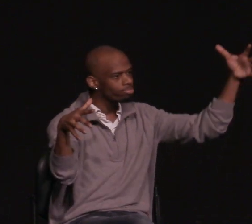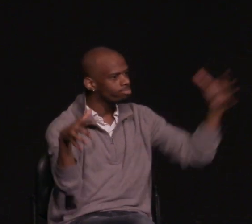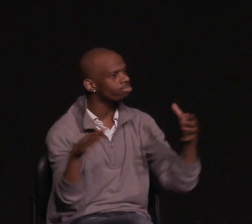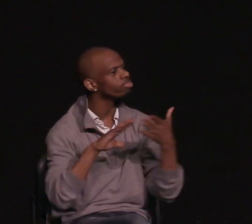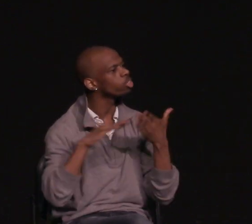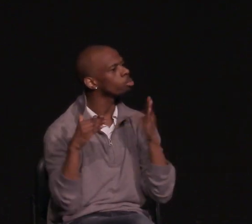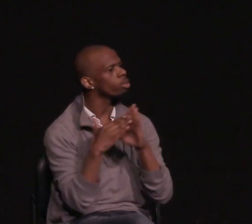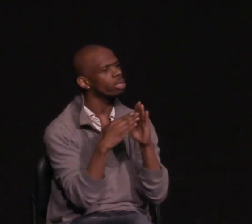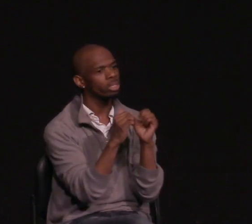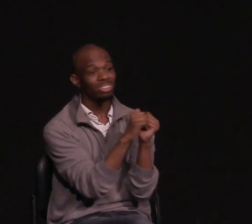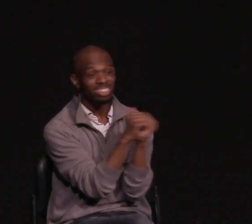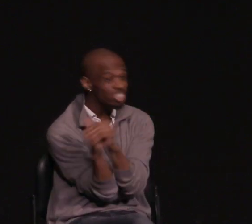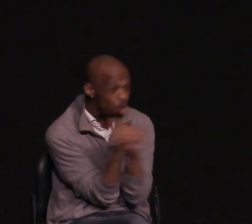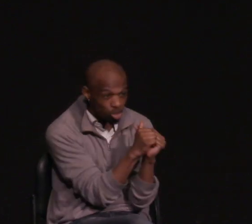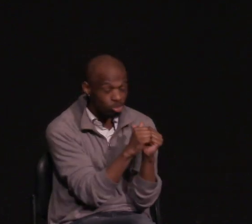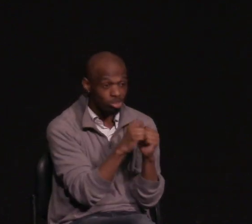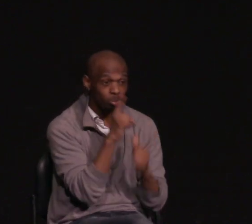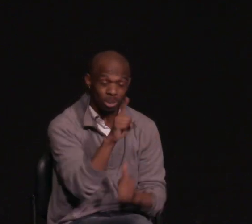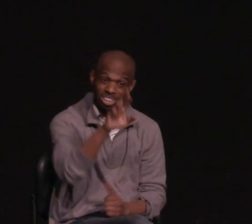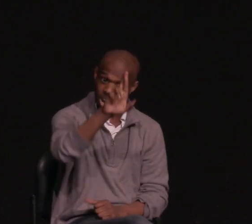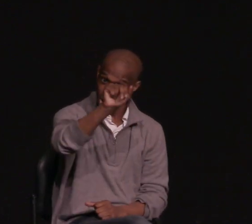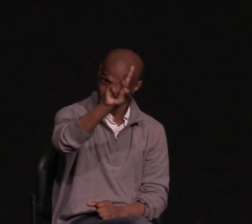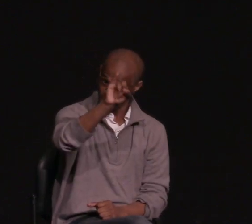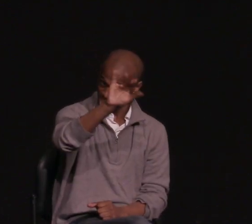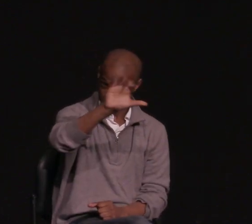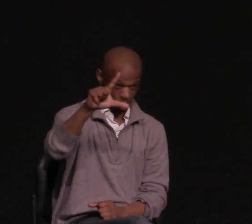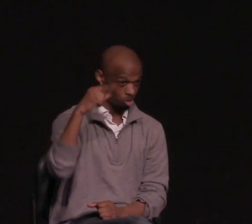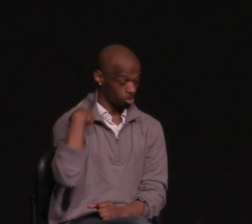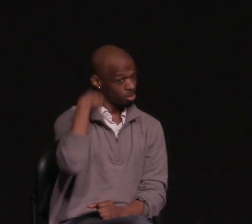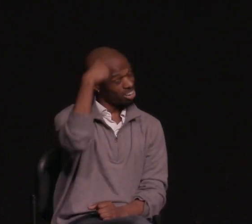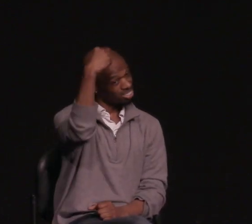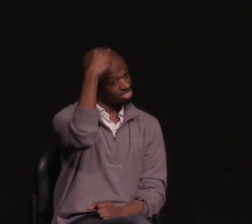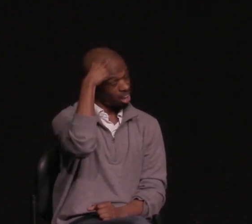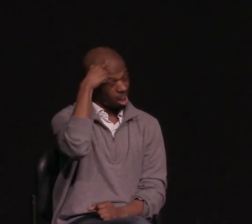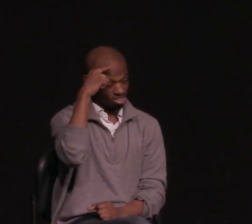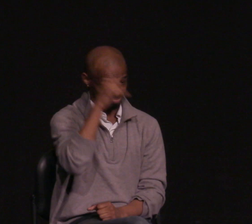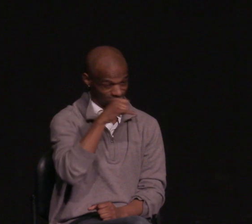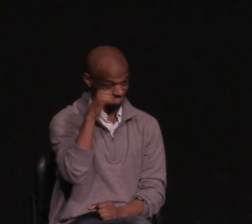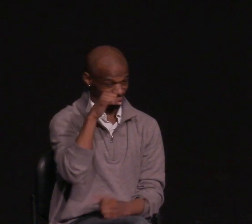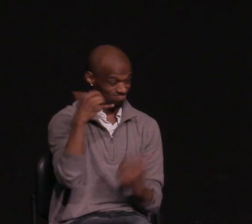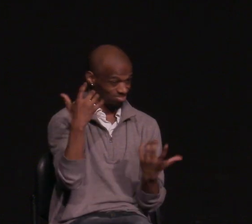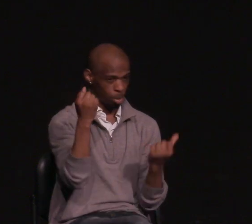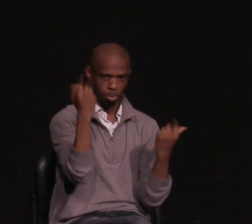dare I say radical, in an industrialized food system controlled by a handful of multinational corporations who